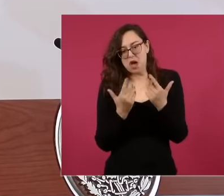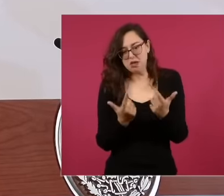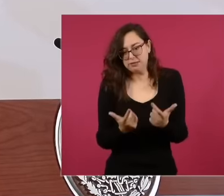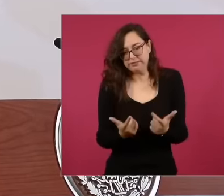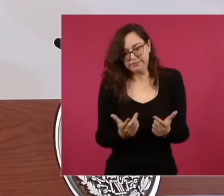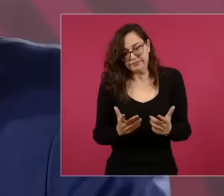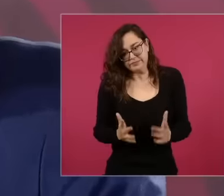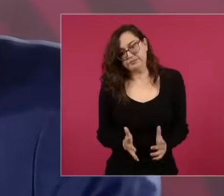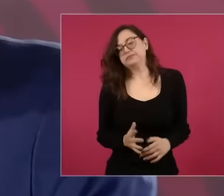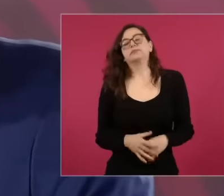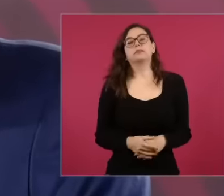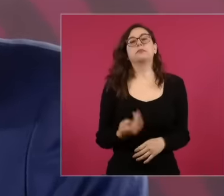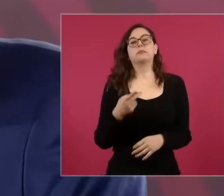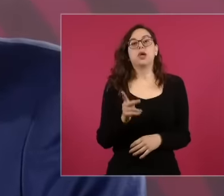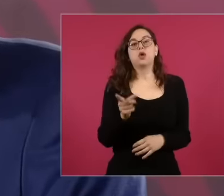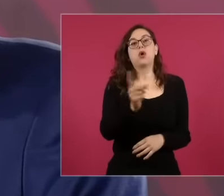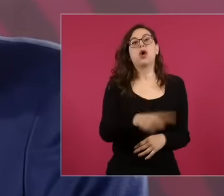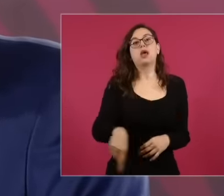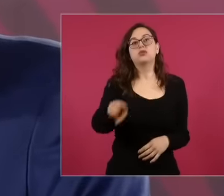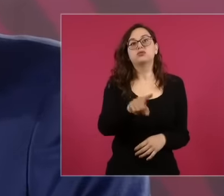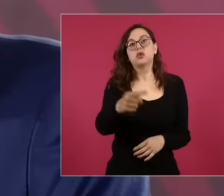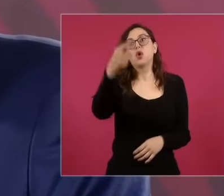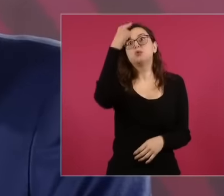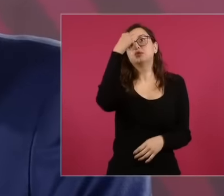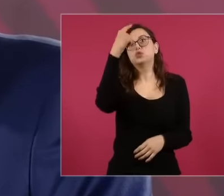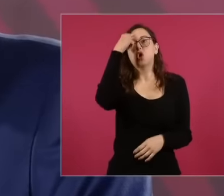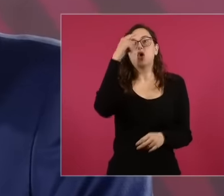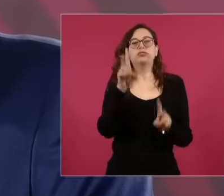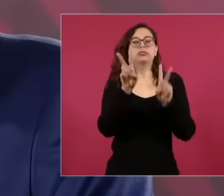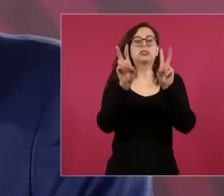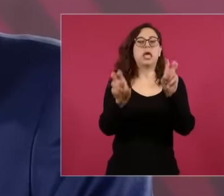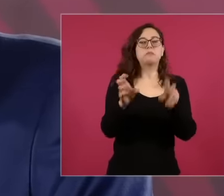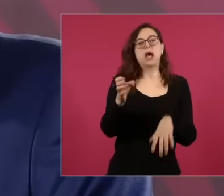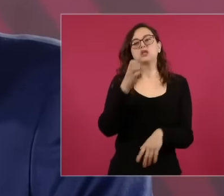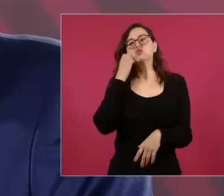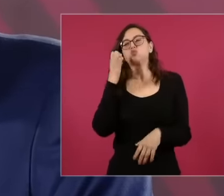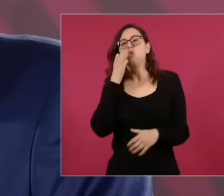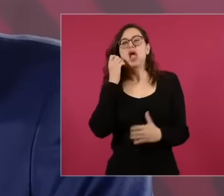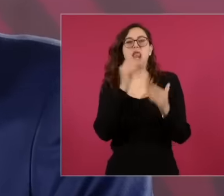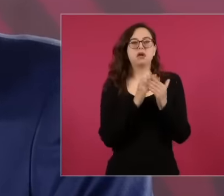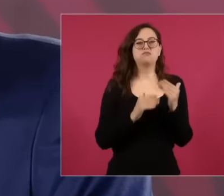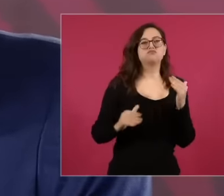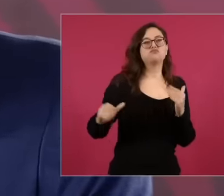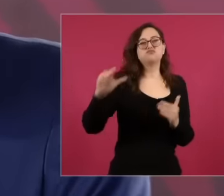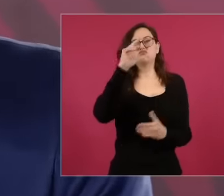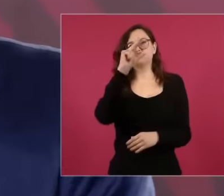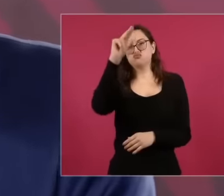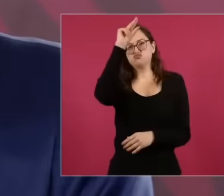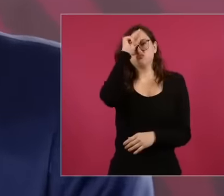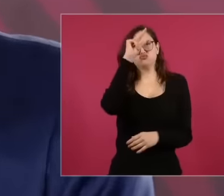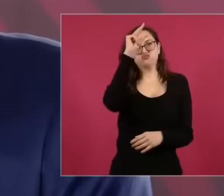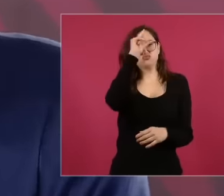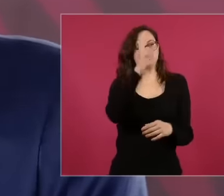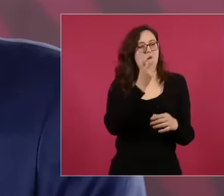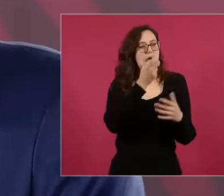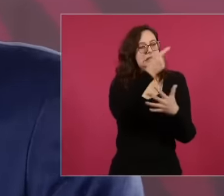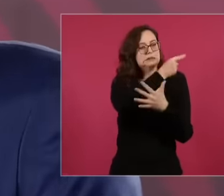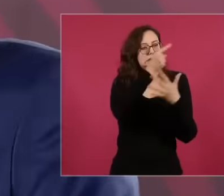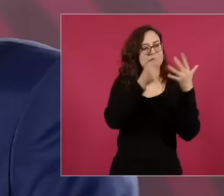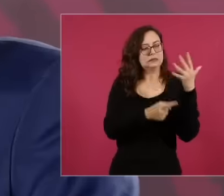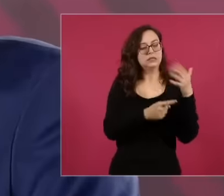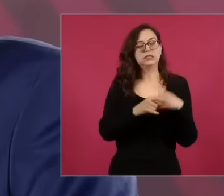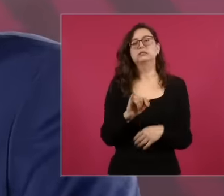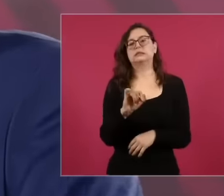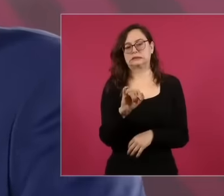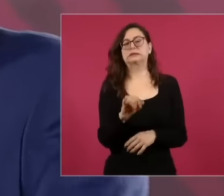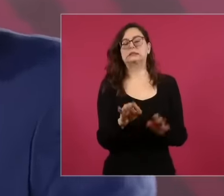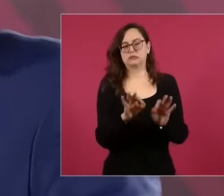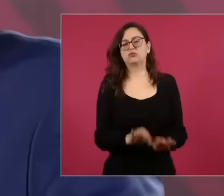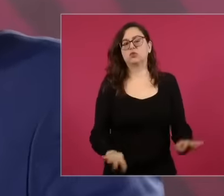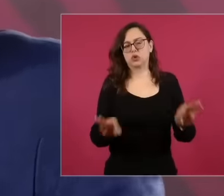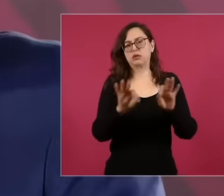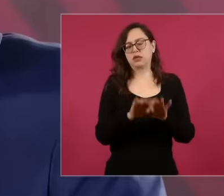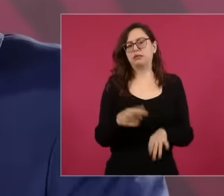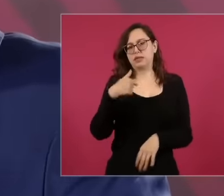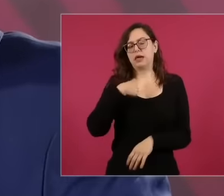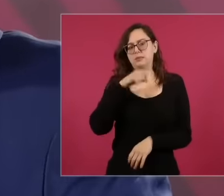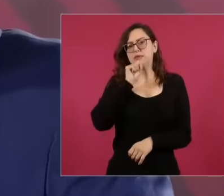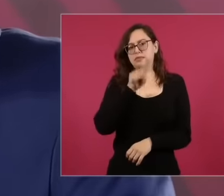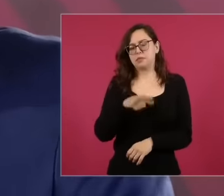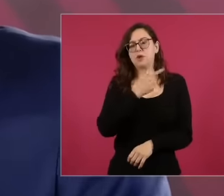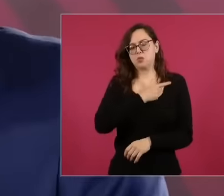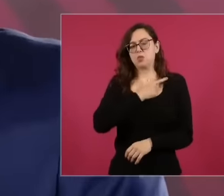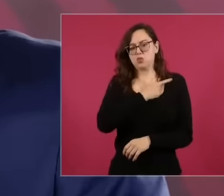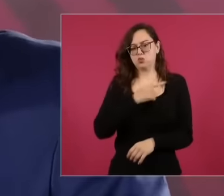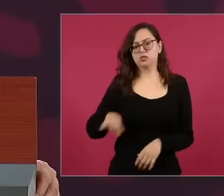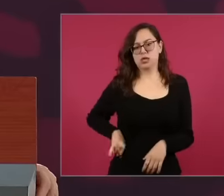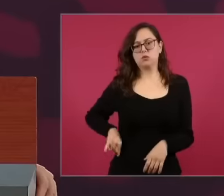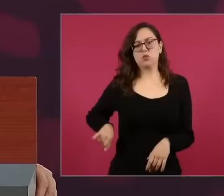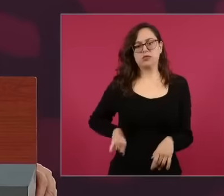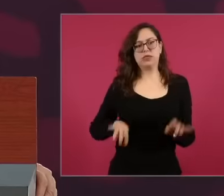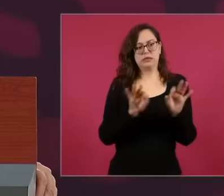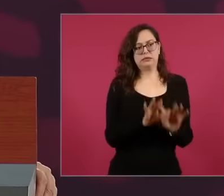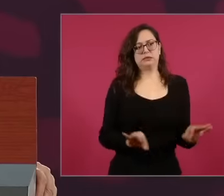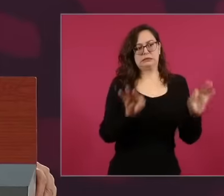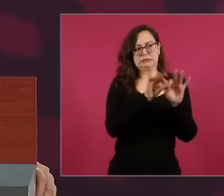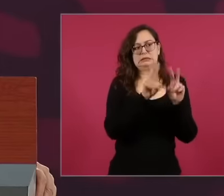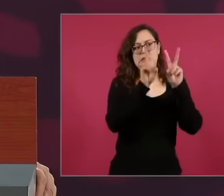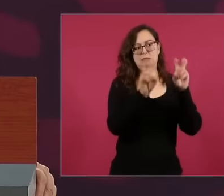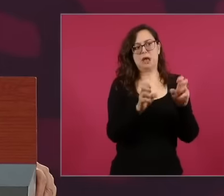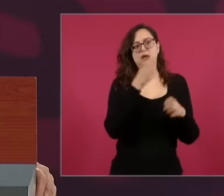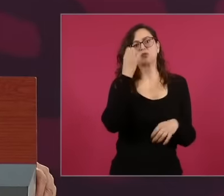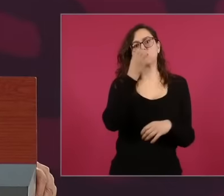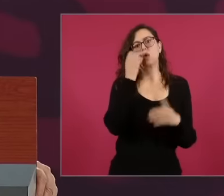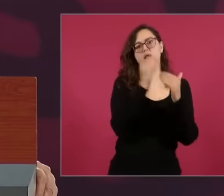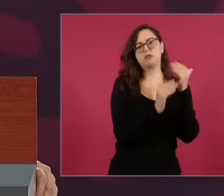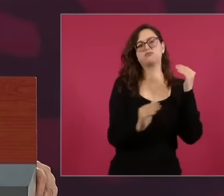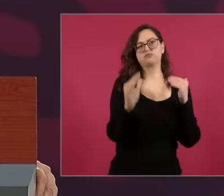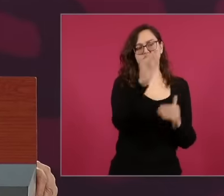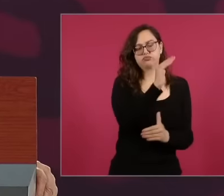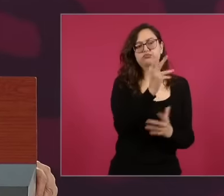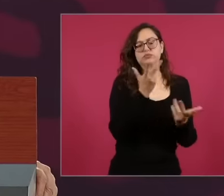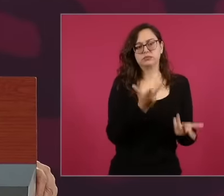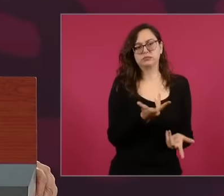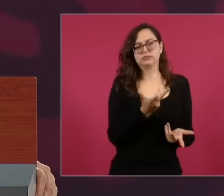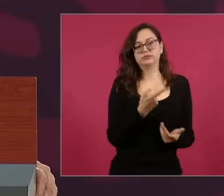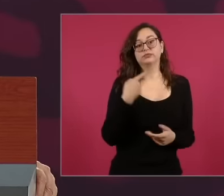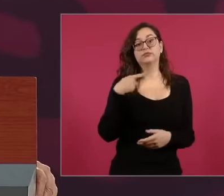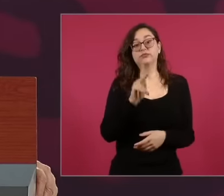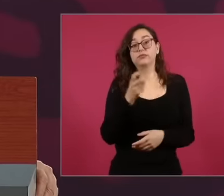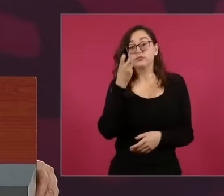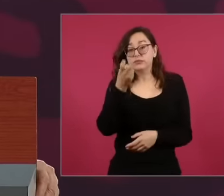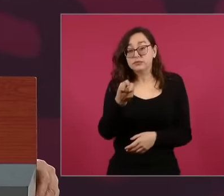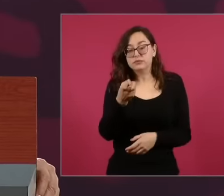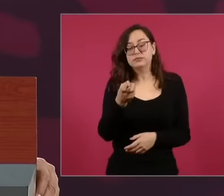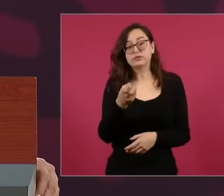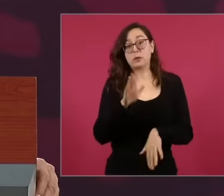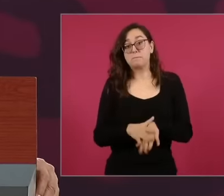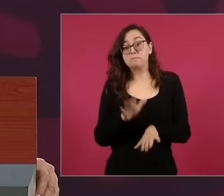I also care a lot but that is not the most defining thing in a good